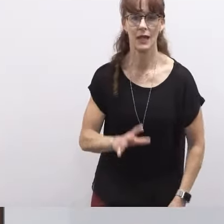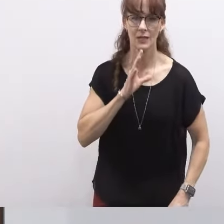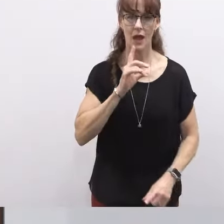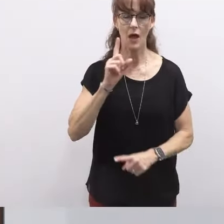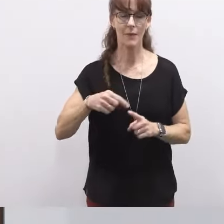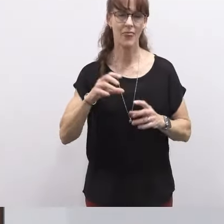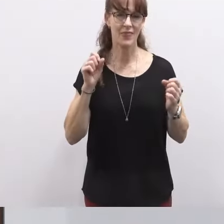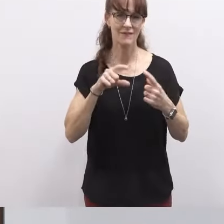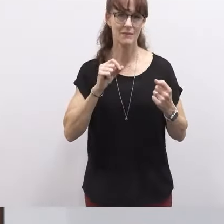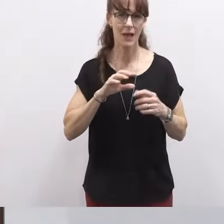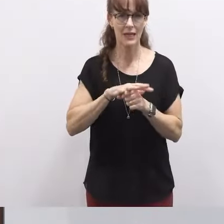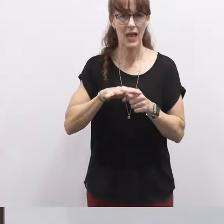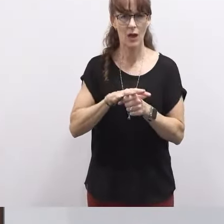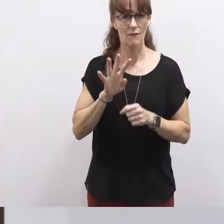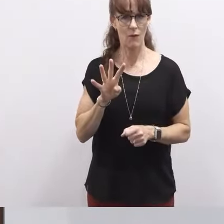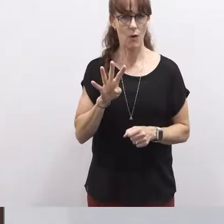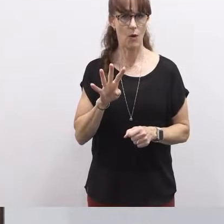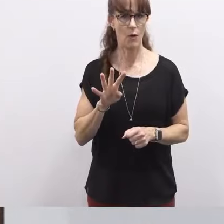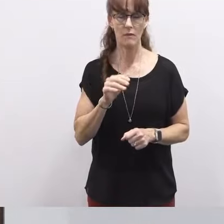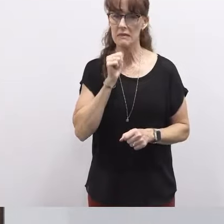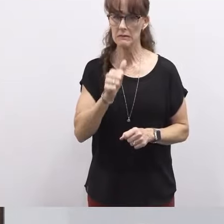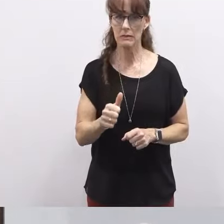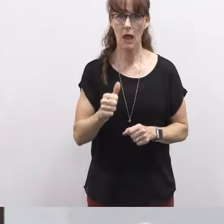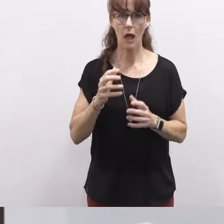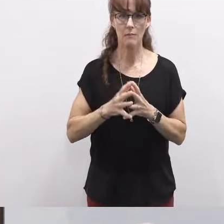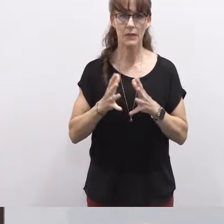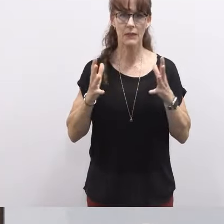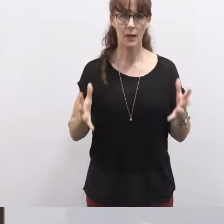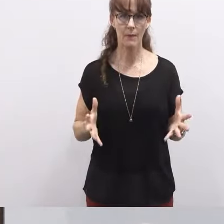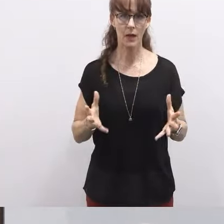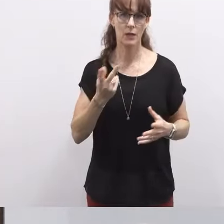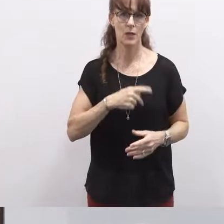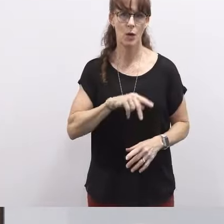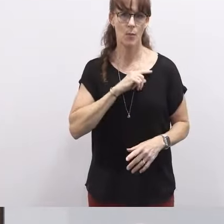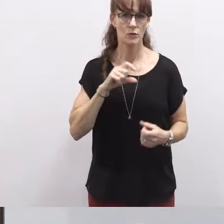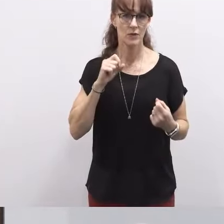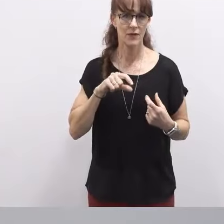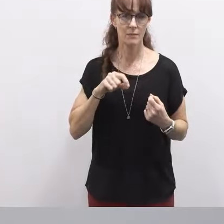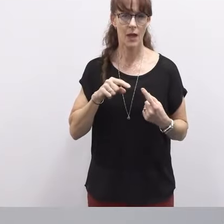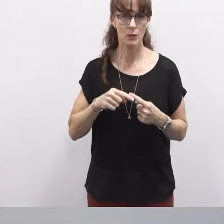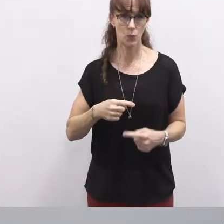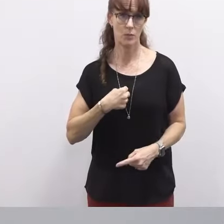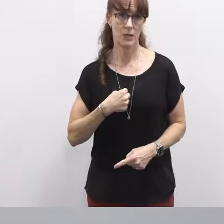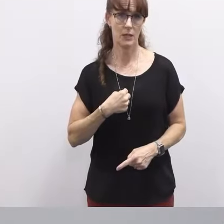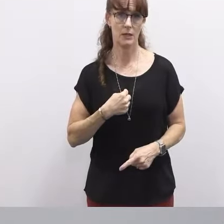and that is that there hasn't been much personal feedback to me. I've made myself available